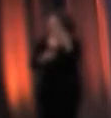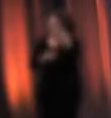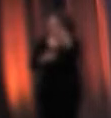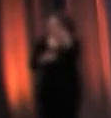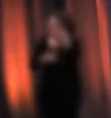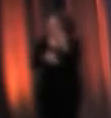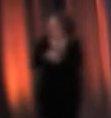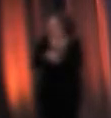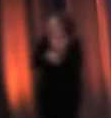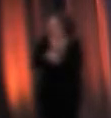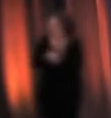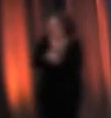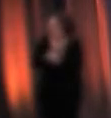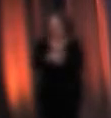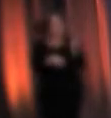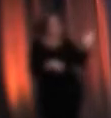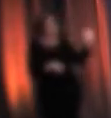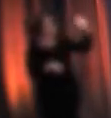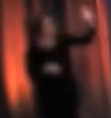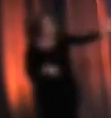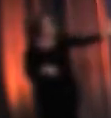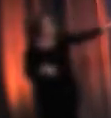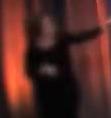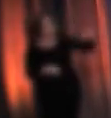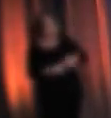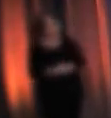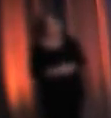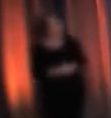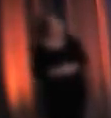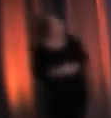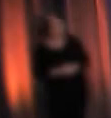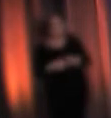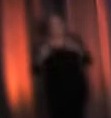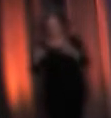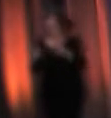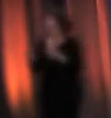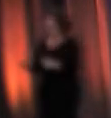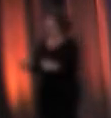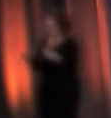side someone also finding a signed interpretation of one of the videos.